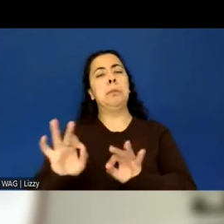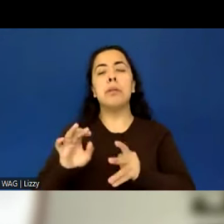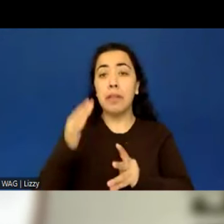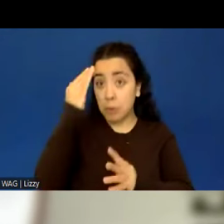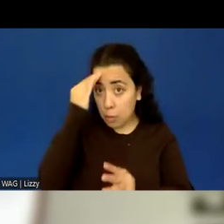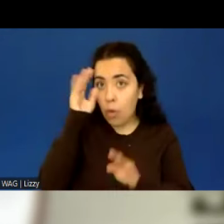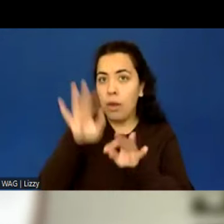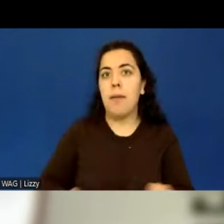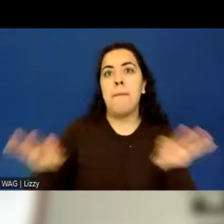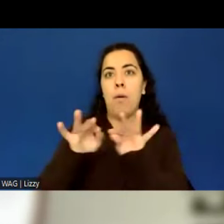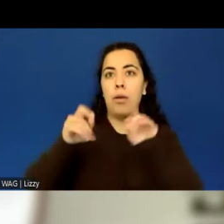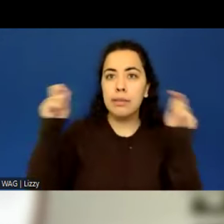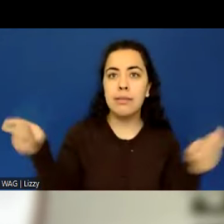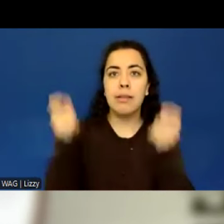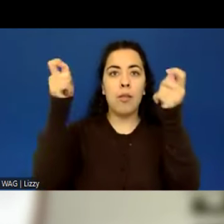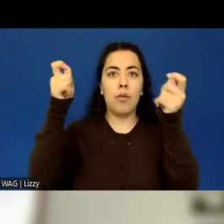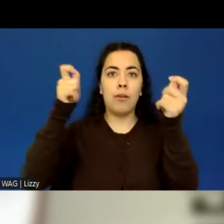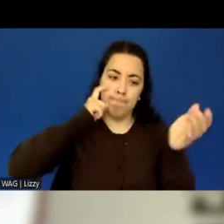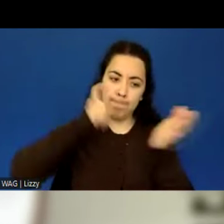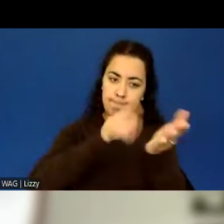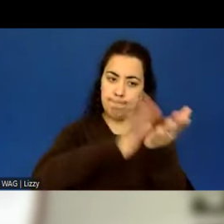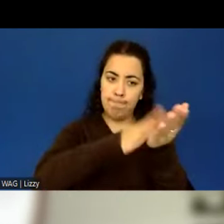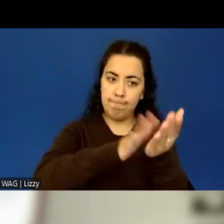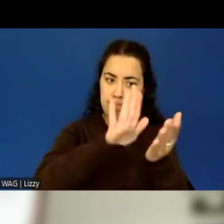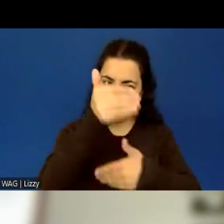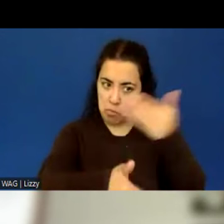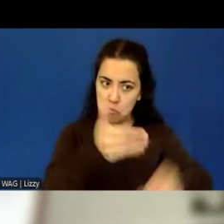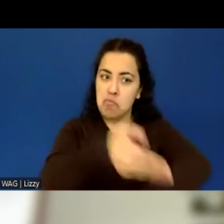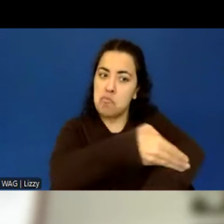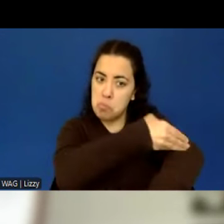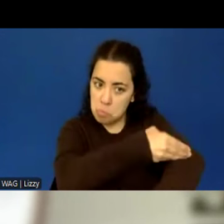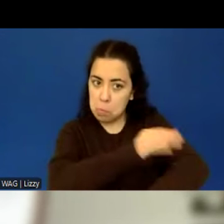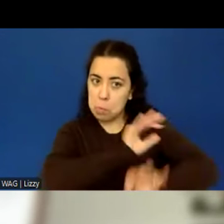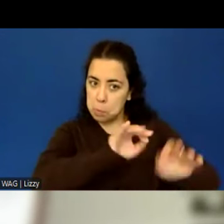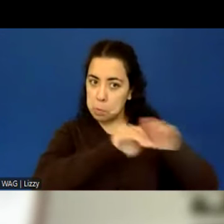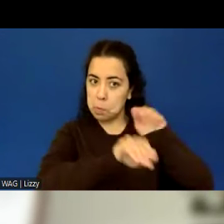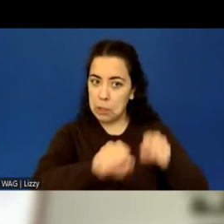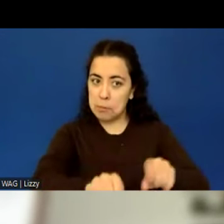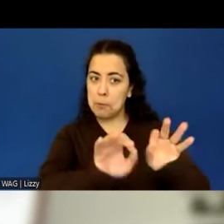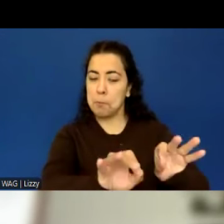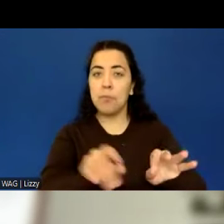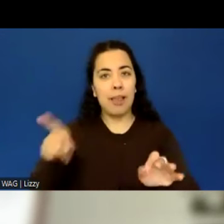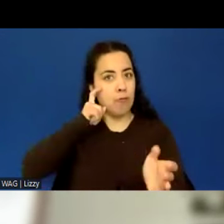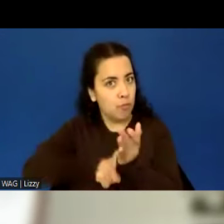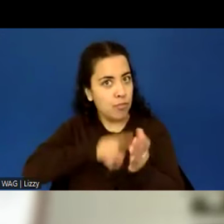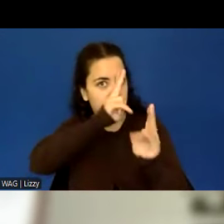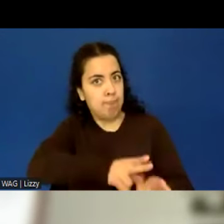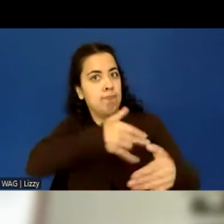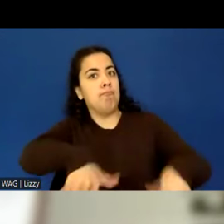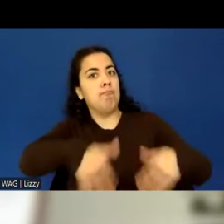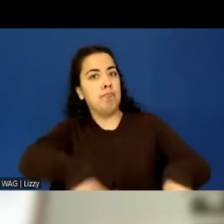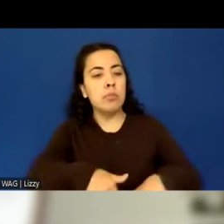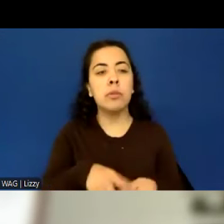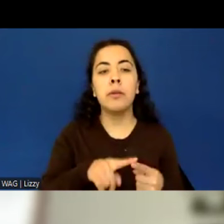celebrating for progress made on accessibility, in particular in a context where a company is